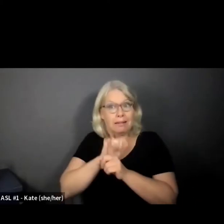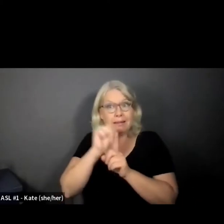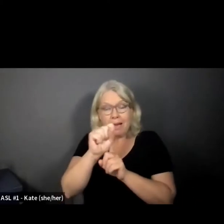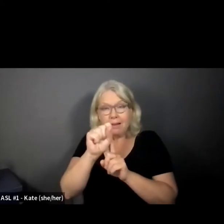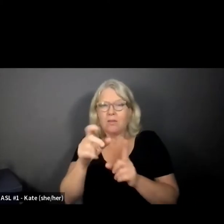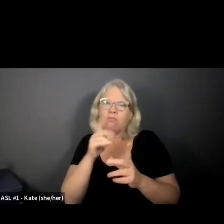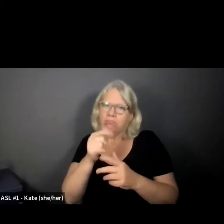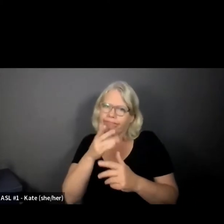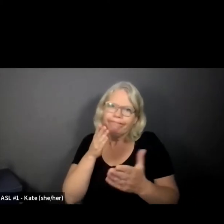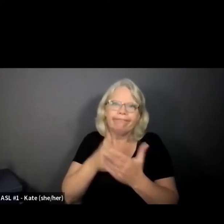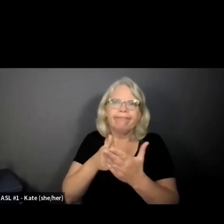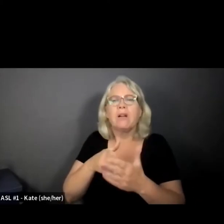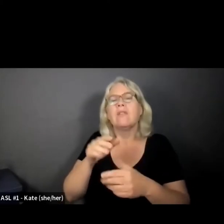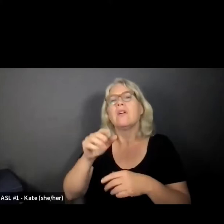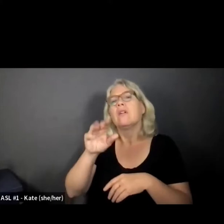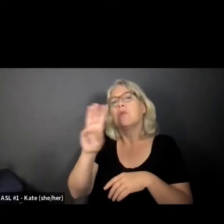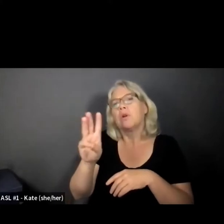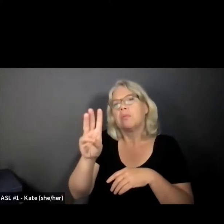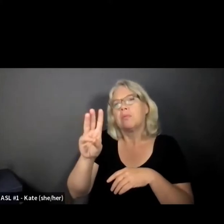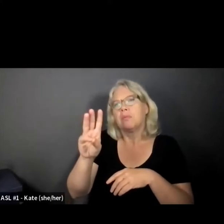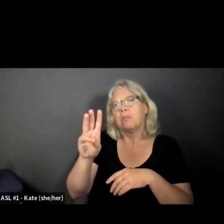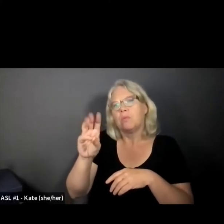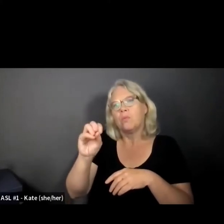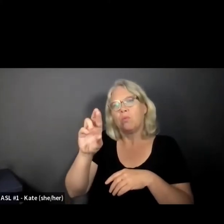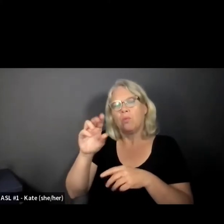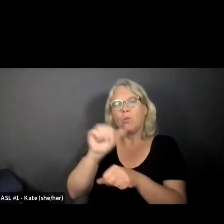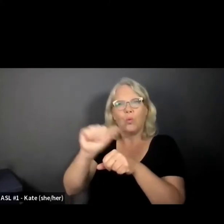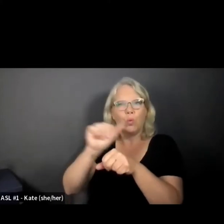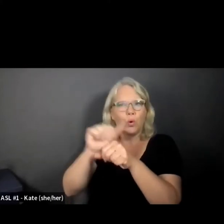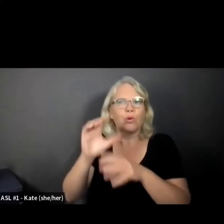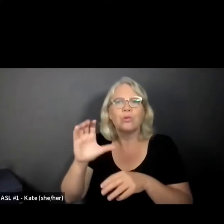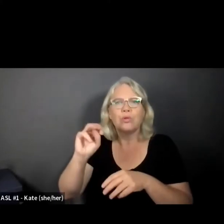CHRONIC PAIN AS DISABILITY.